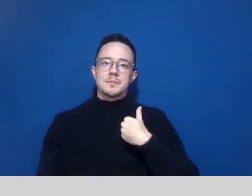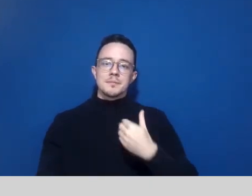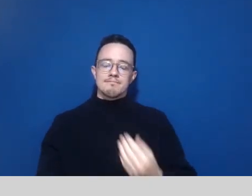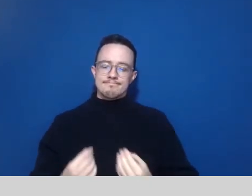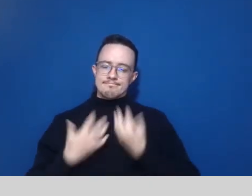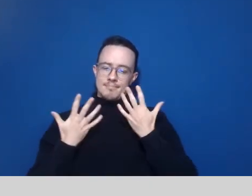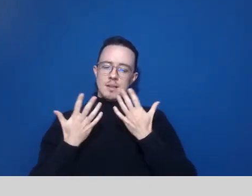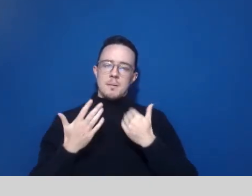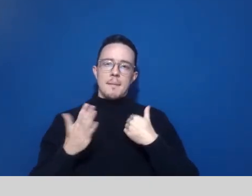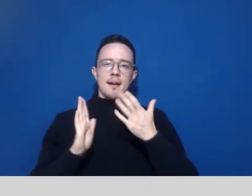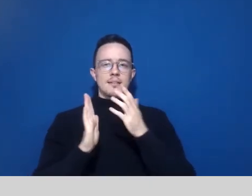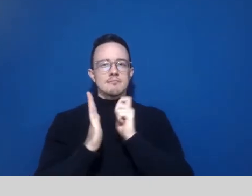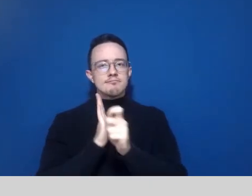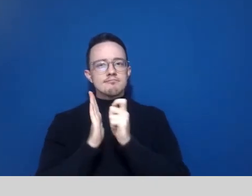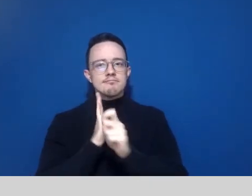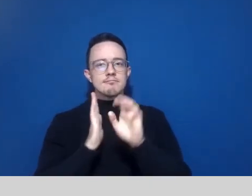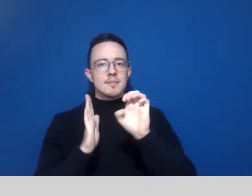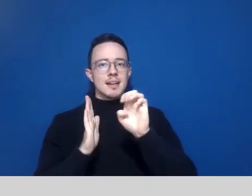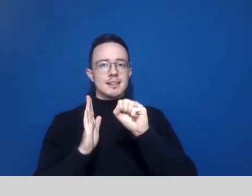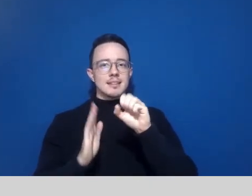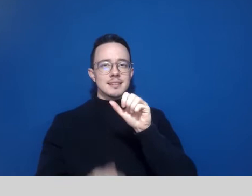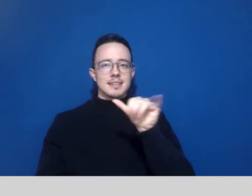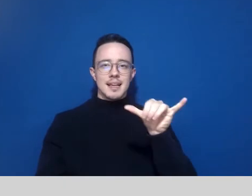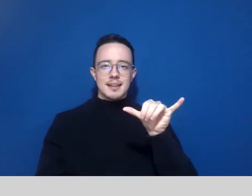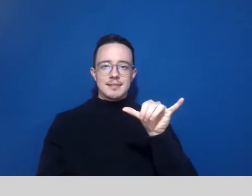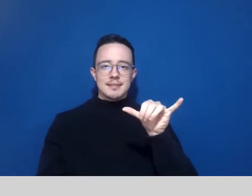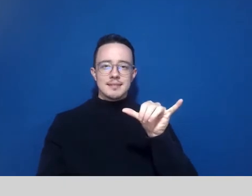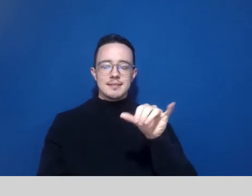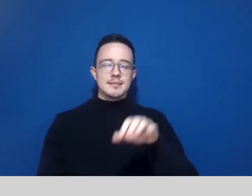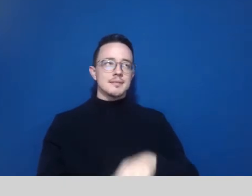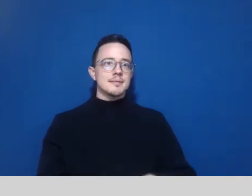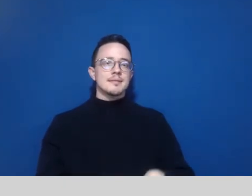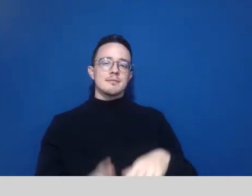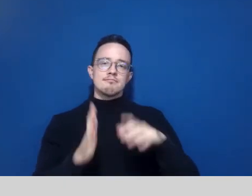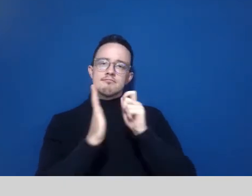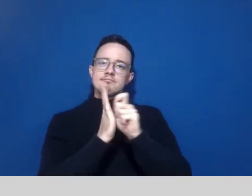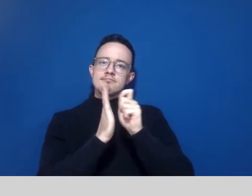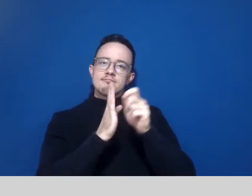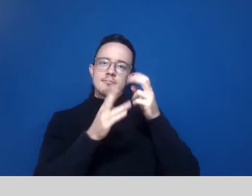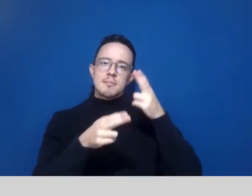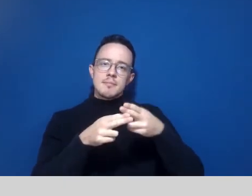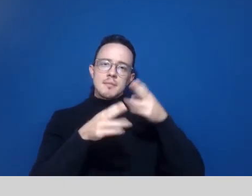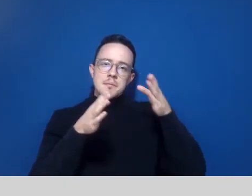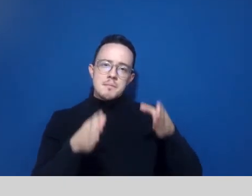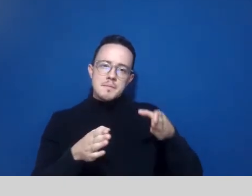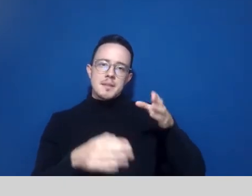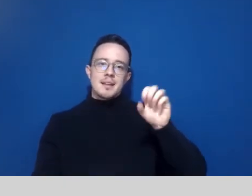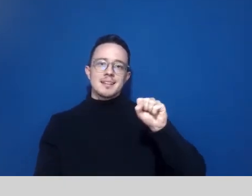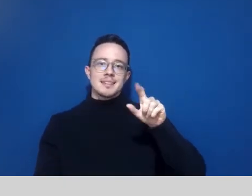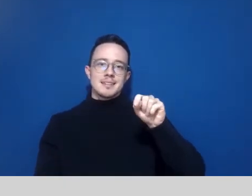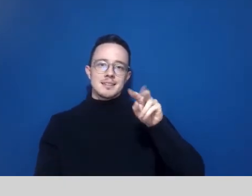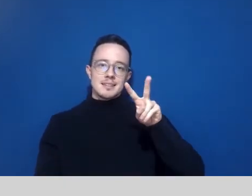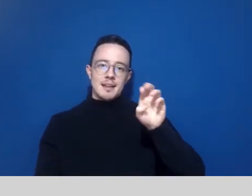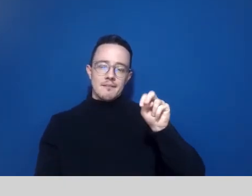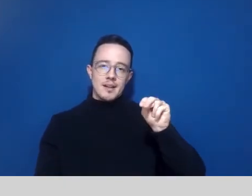So Stephen Wolfram wrote this absolutely fascinating essay about his approach to personal productivity,